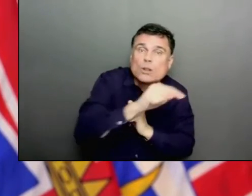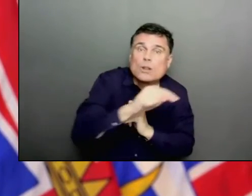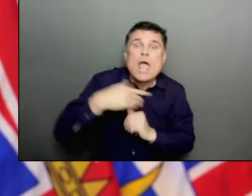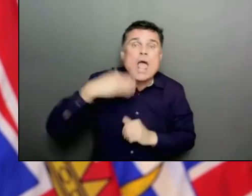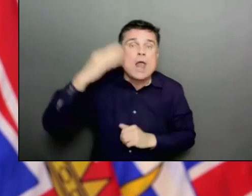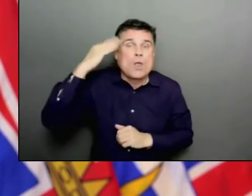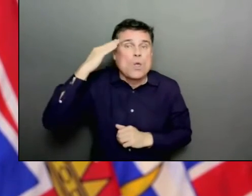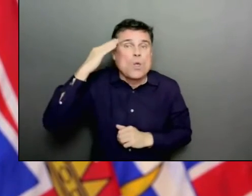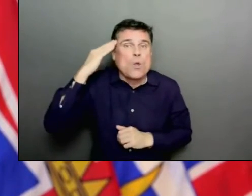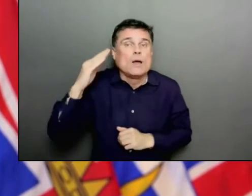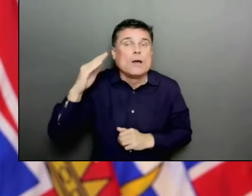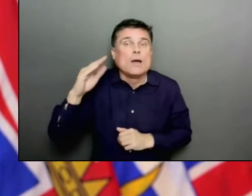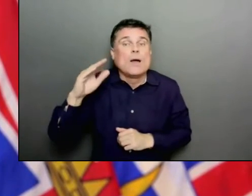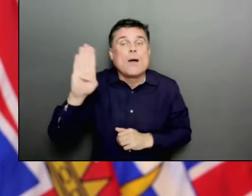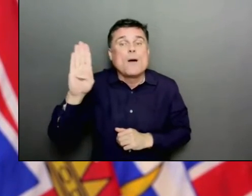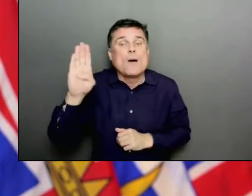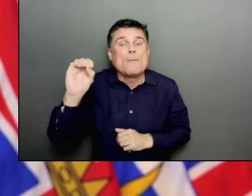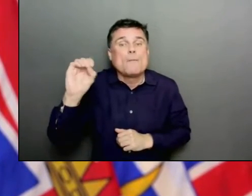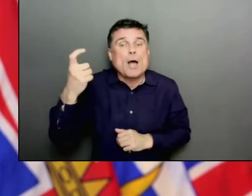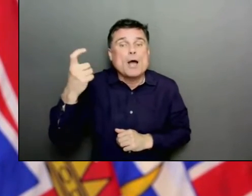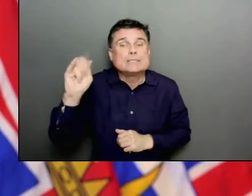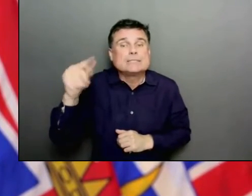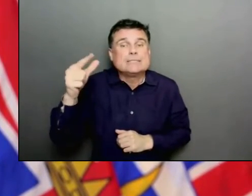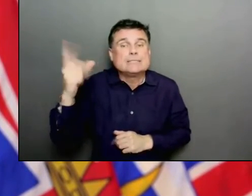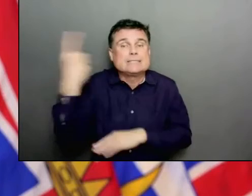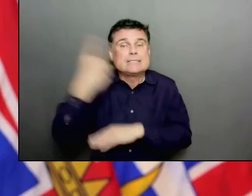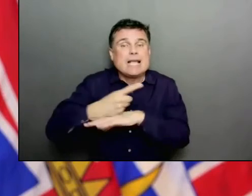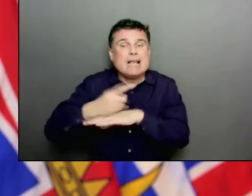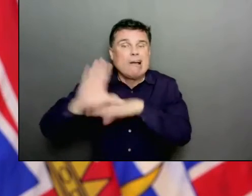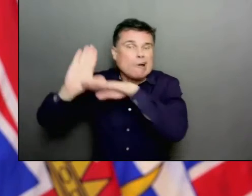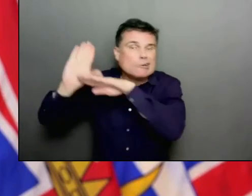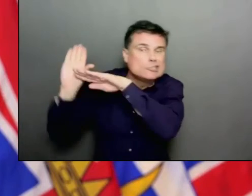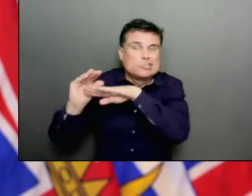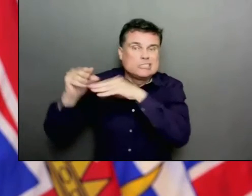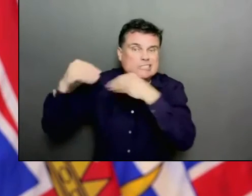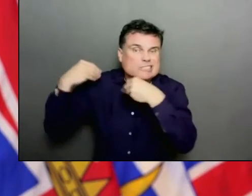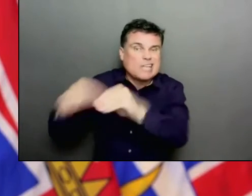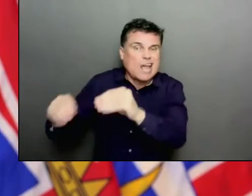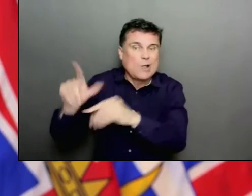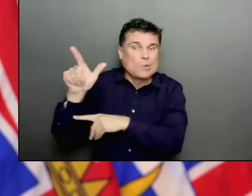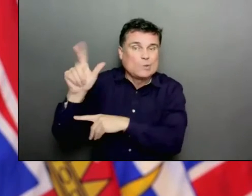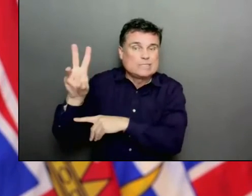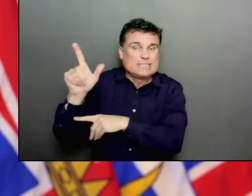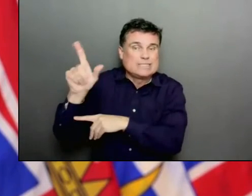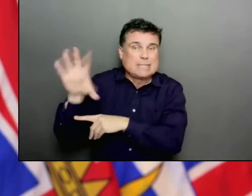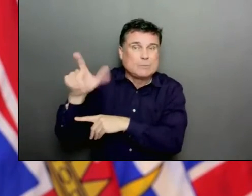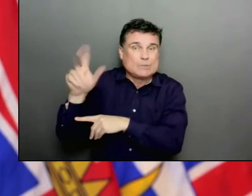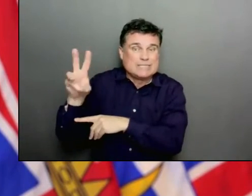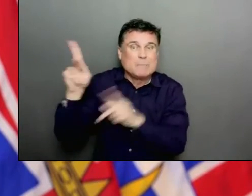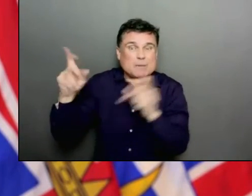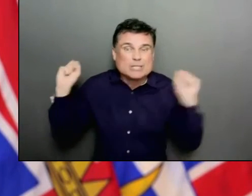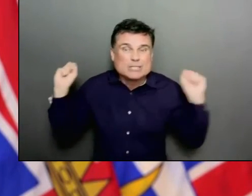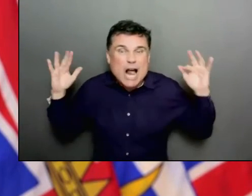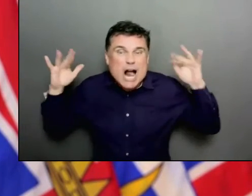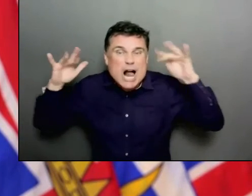have people coming in larger numbers than maybe in normal. I encourage people to stay local.